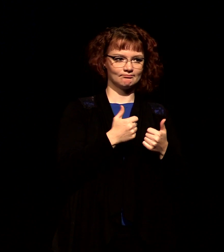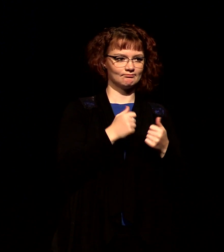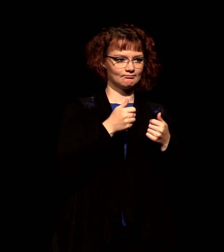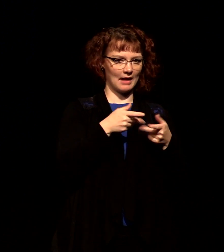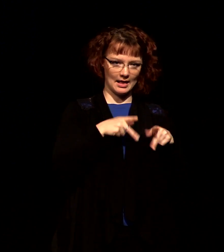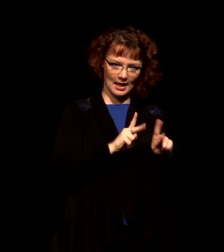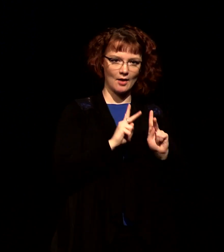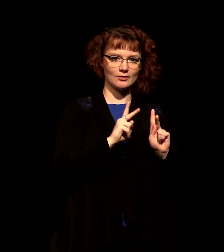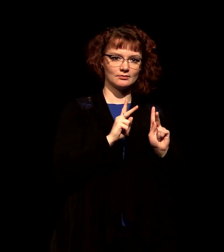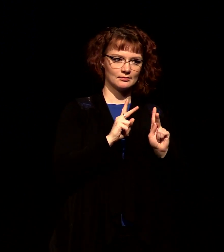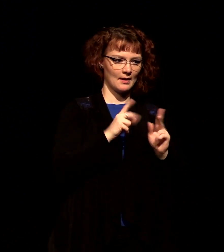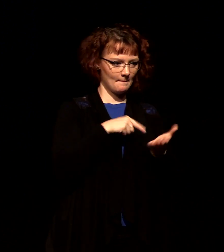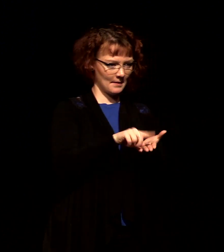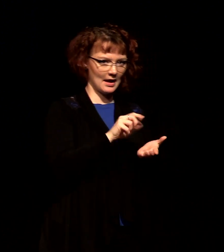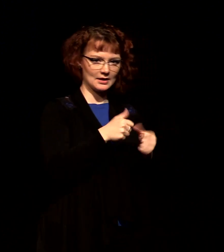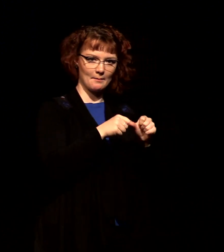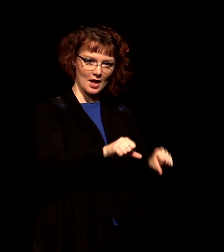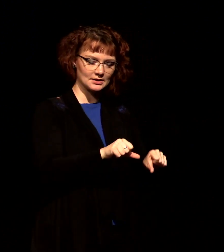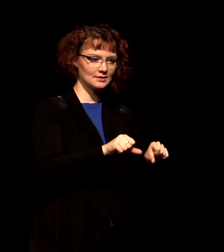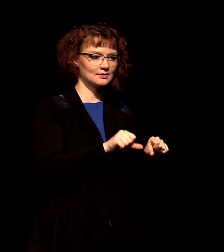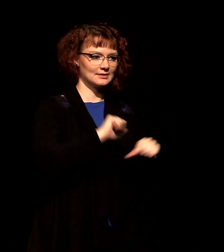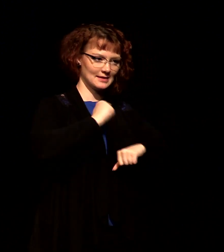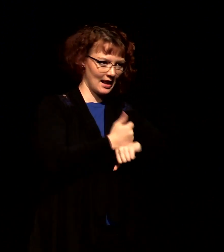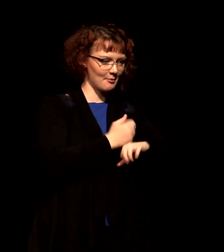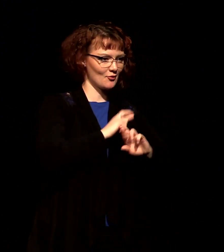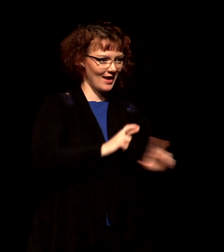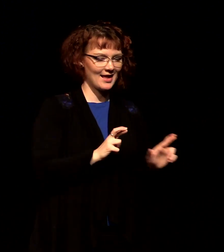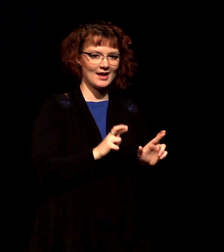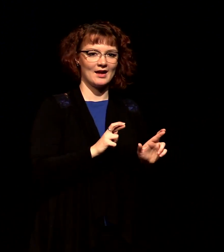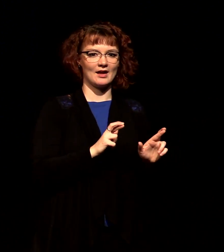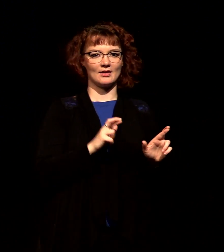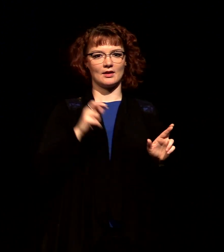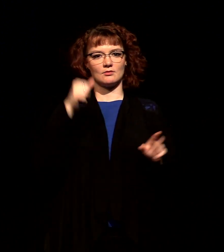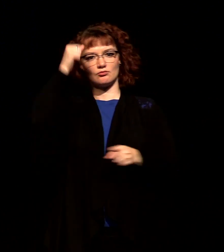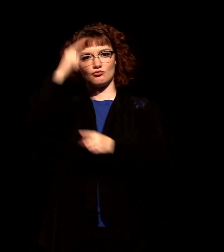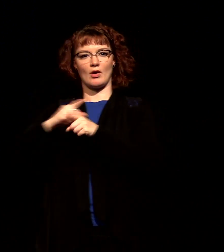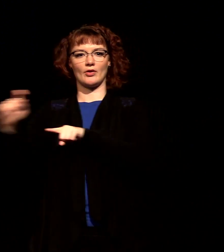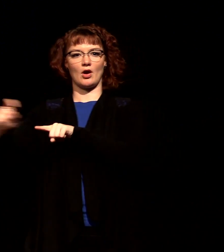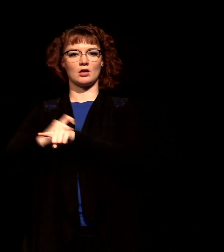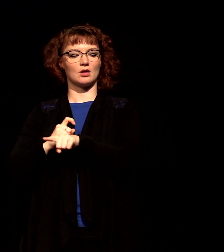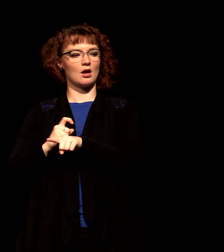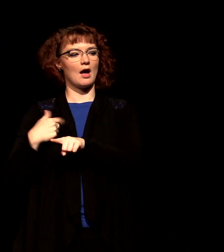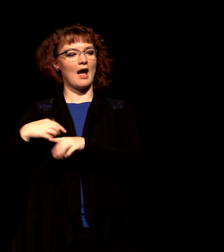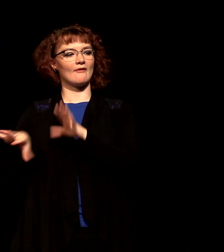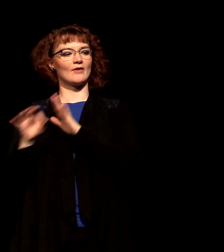paid the deposit, everything was all set. And then one day my brother calls me and says, I found a job here near where I'm